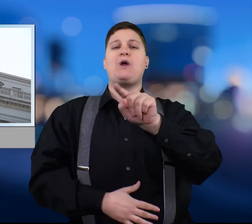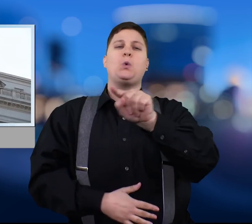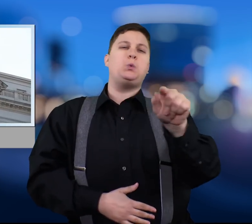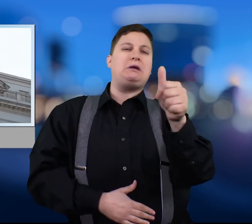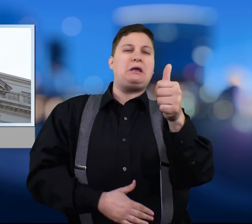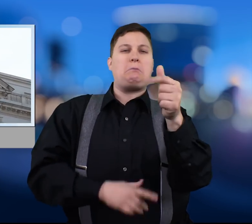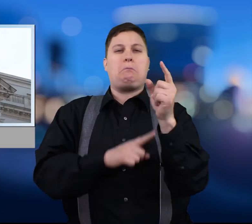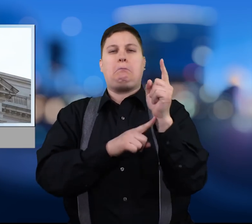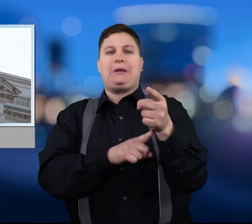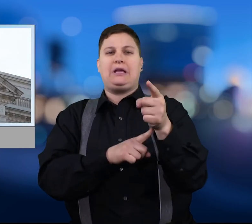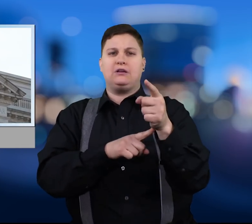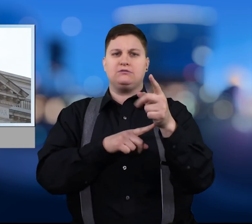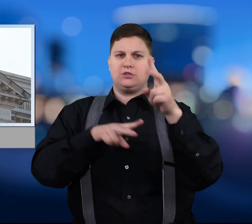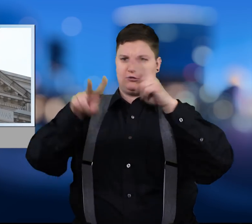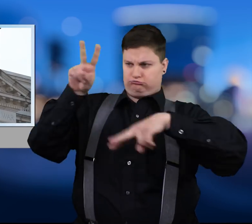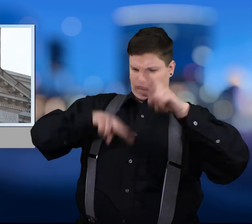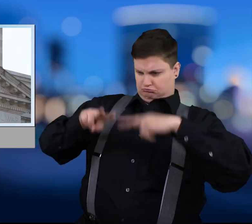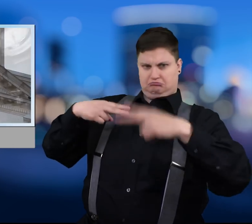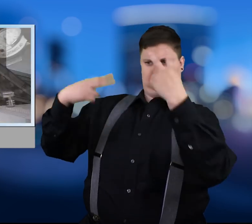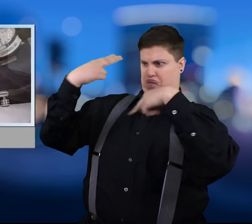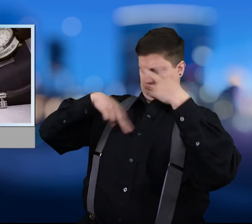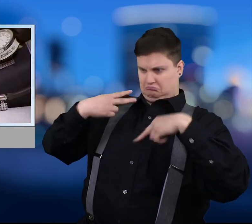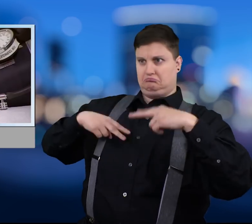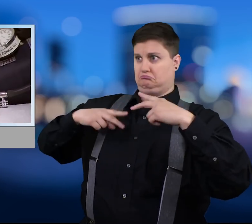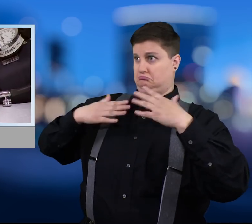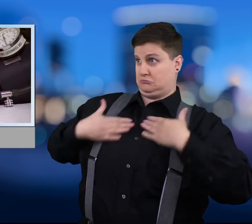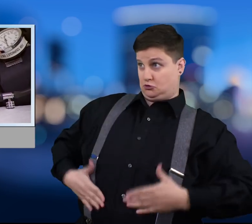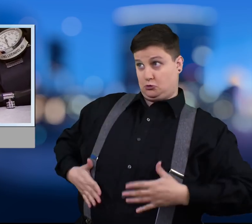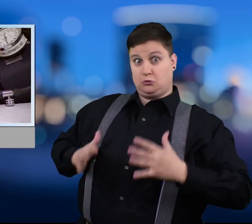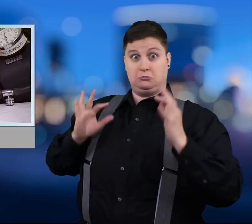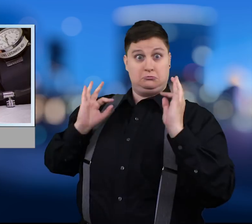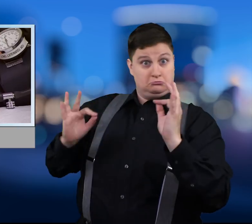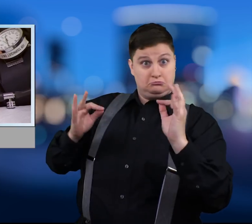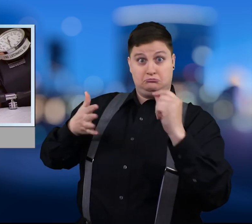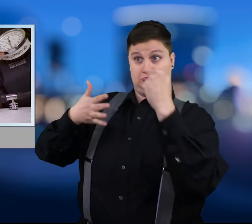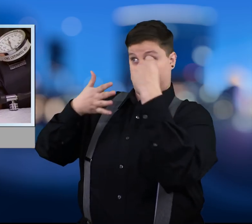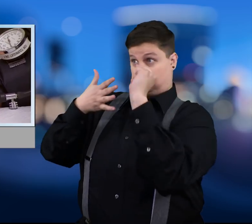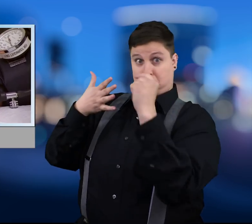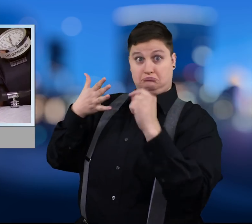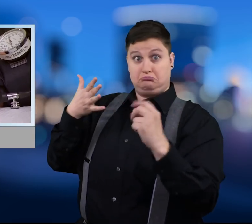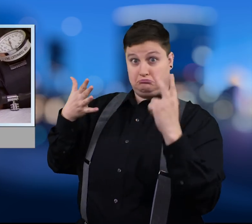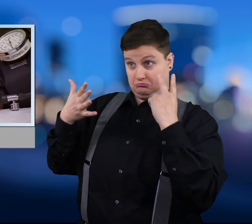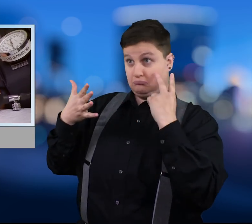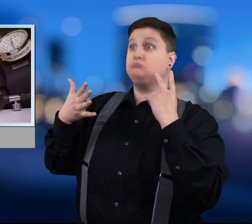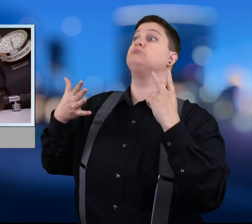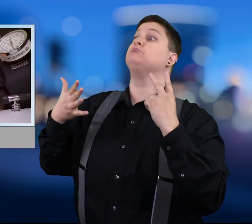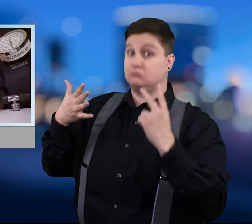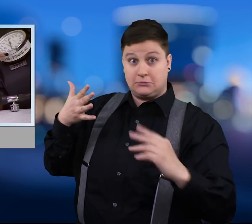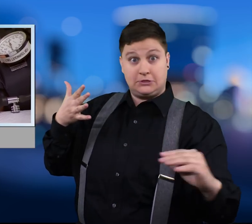A short health history and physical evaluation at the donor center or blood drive will determine